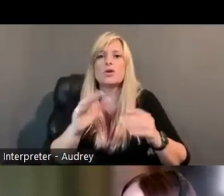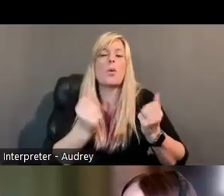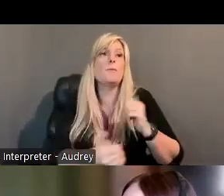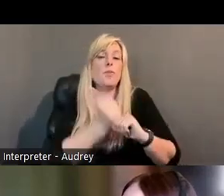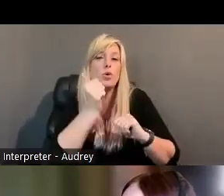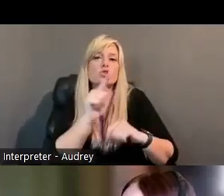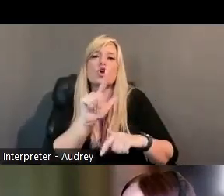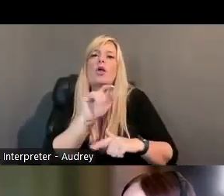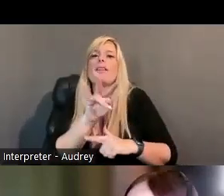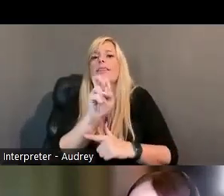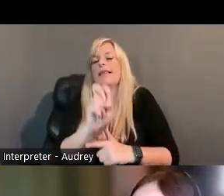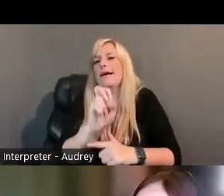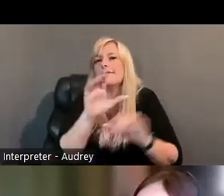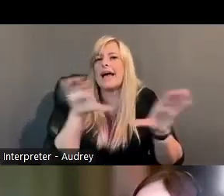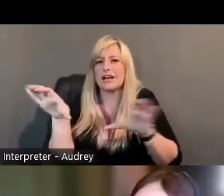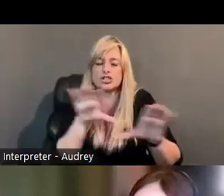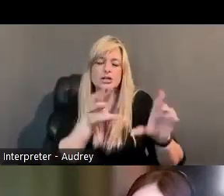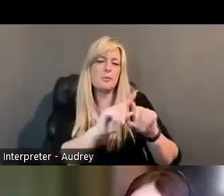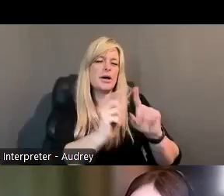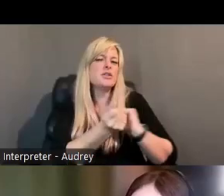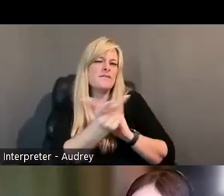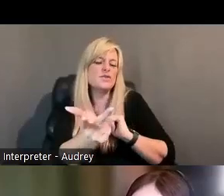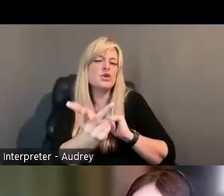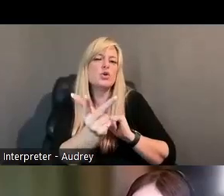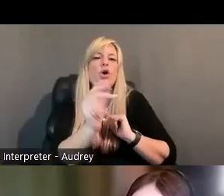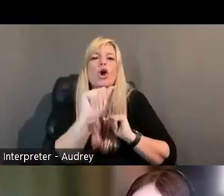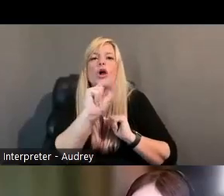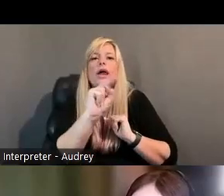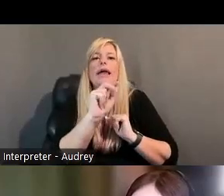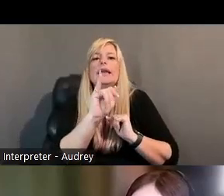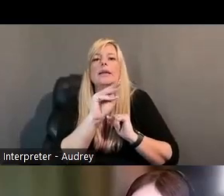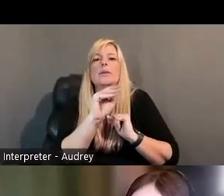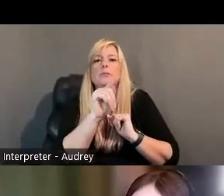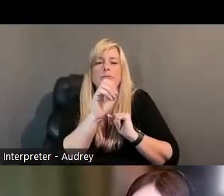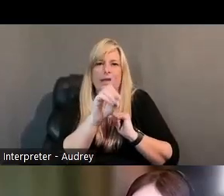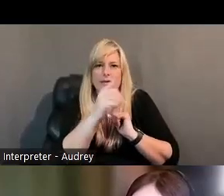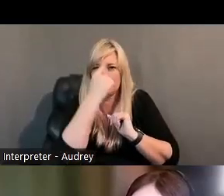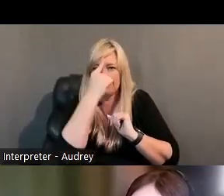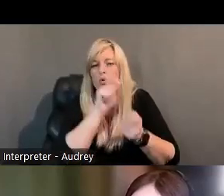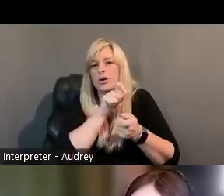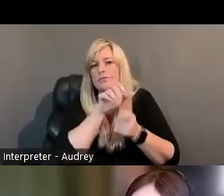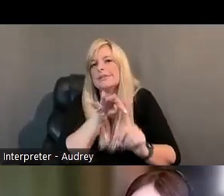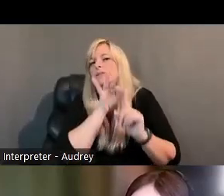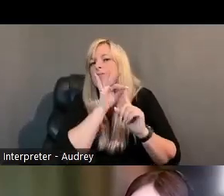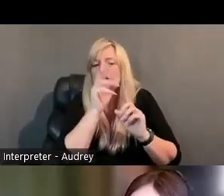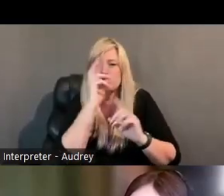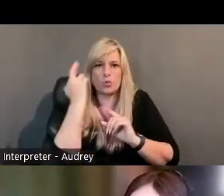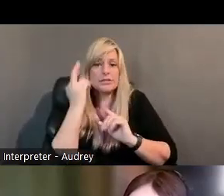we do have some that are animated for a special reason. But as an example of a skill and a micro